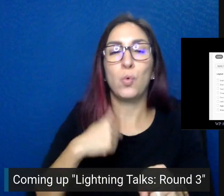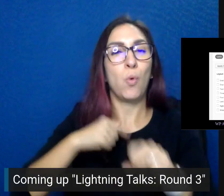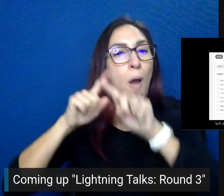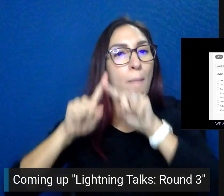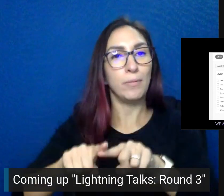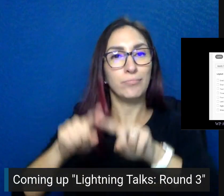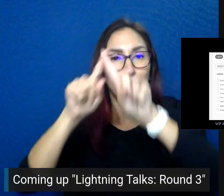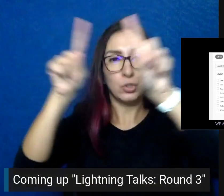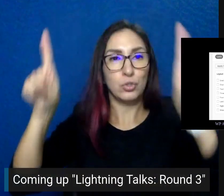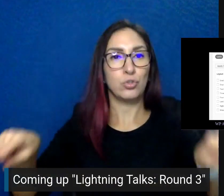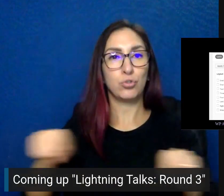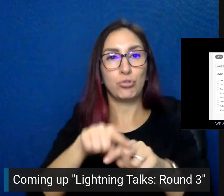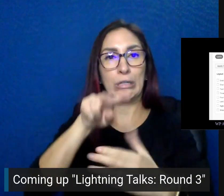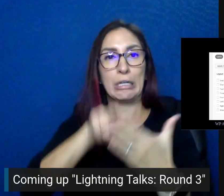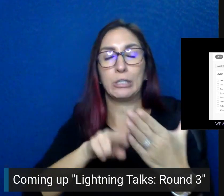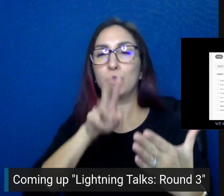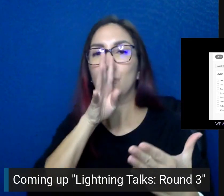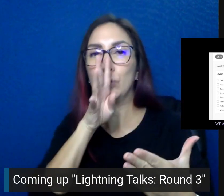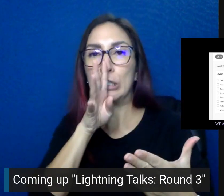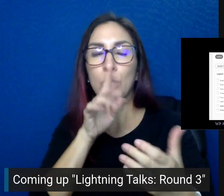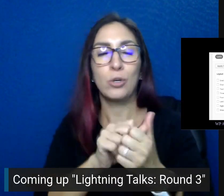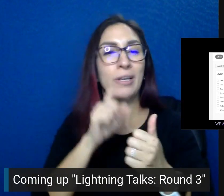What is a link, and what is something for them to fill in?